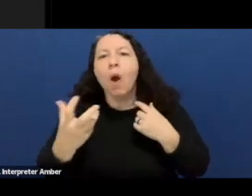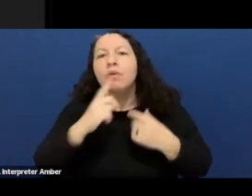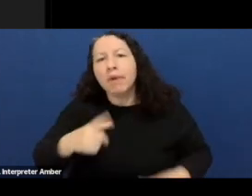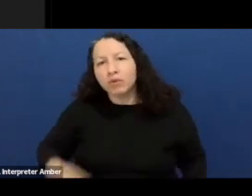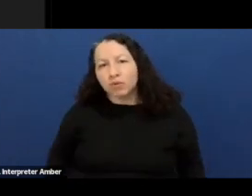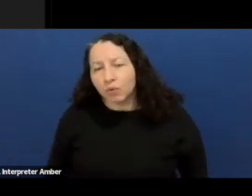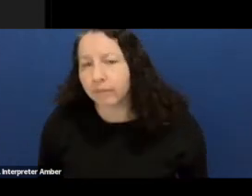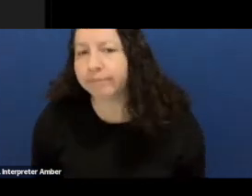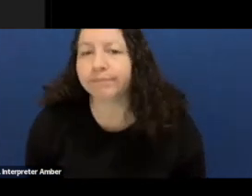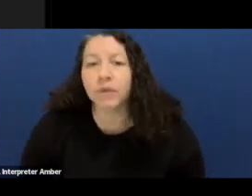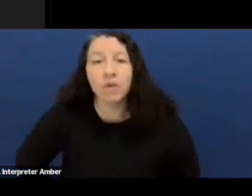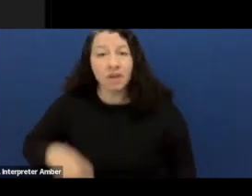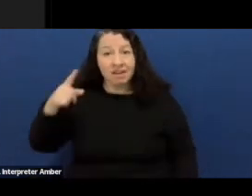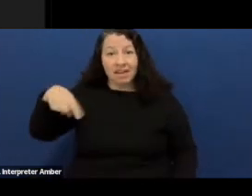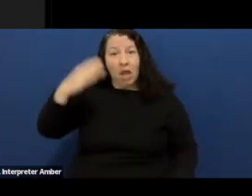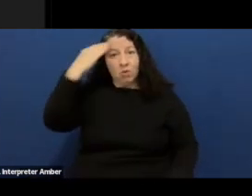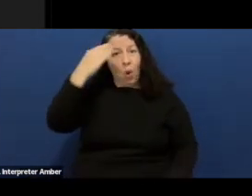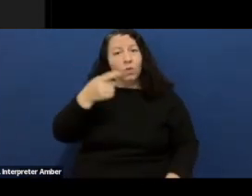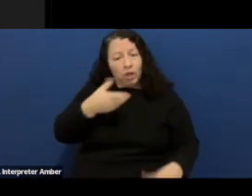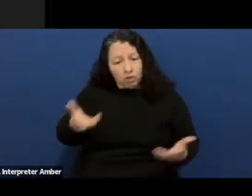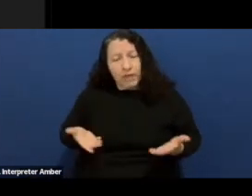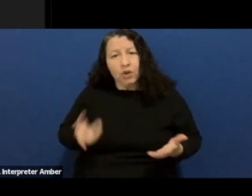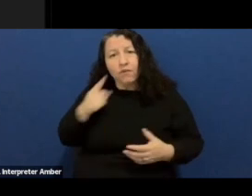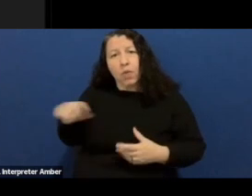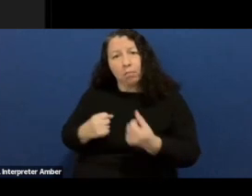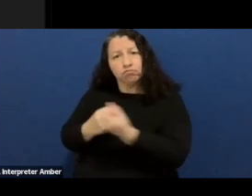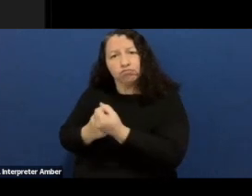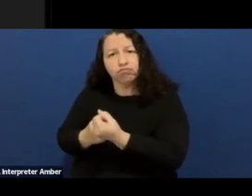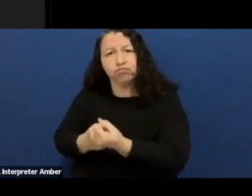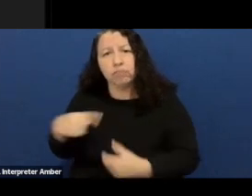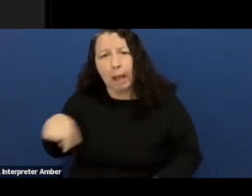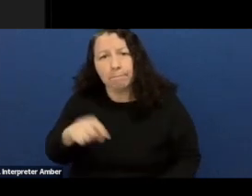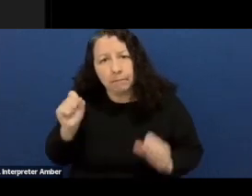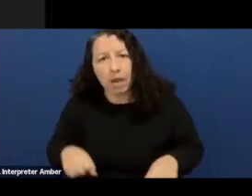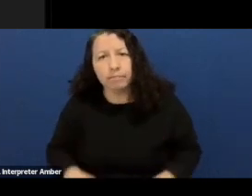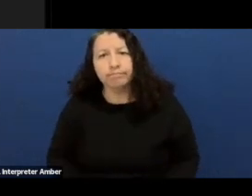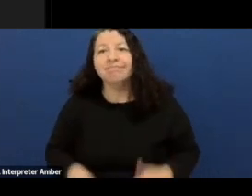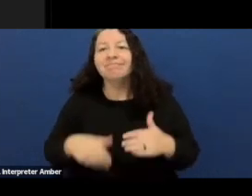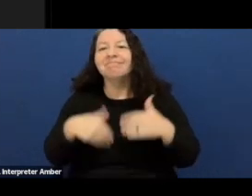as part of your we? Is there anyone who you want to make sure knows that you're there